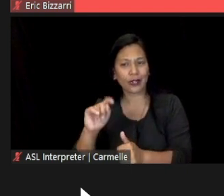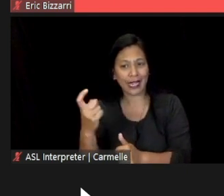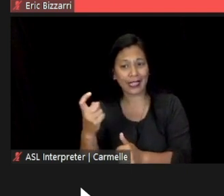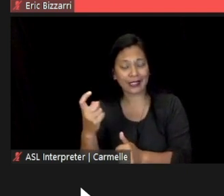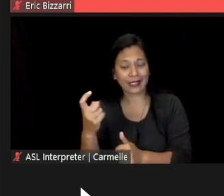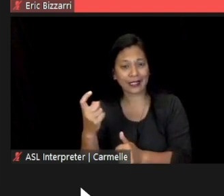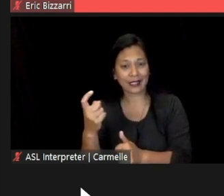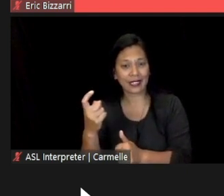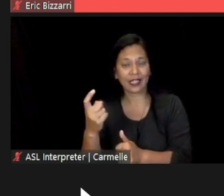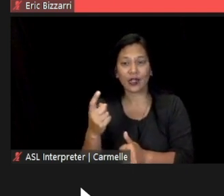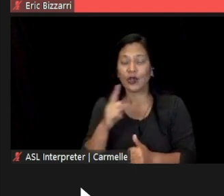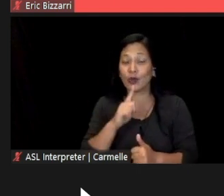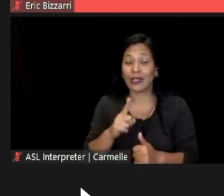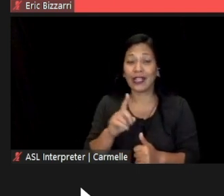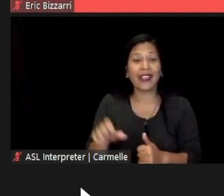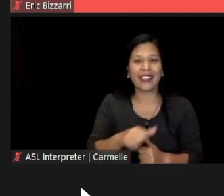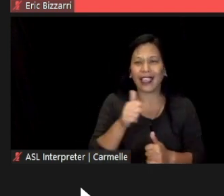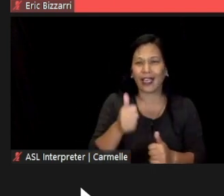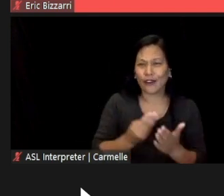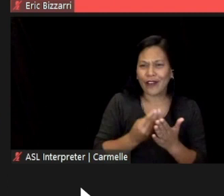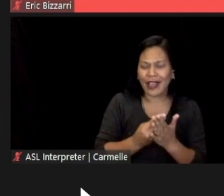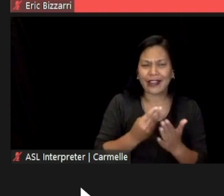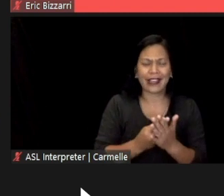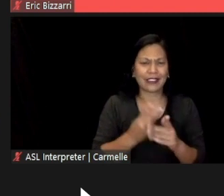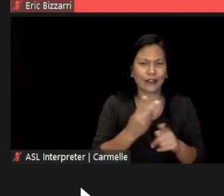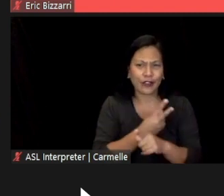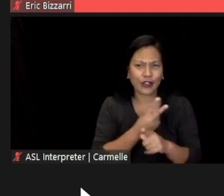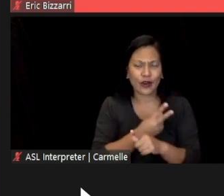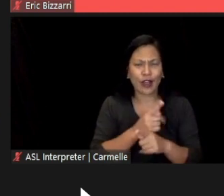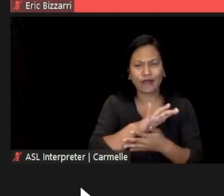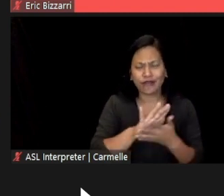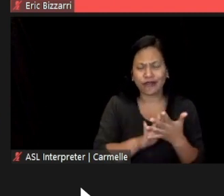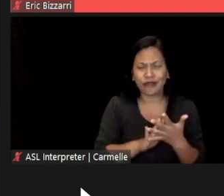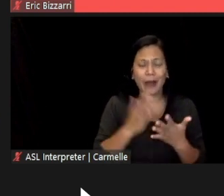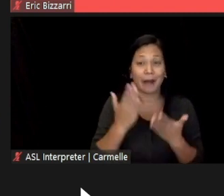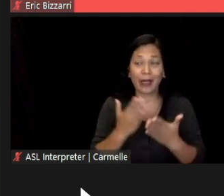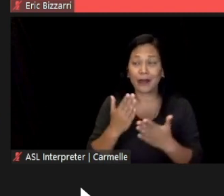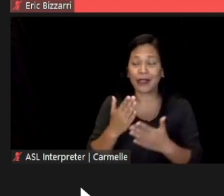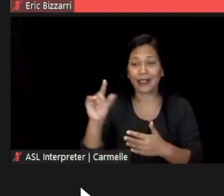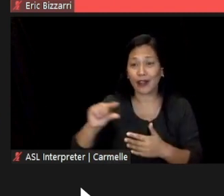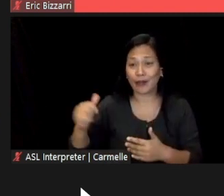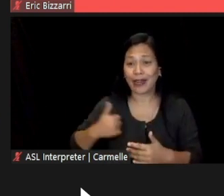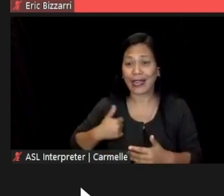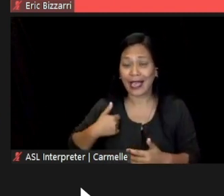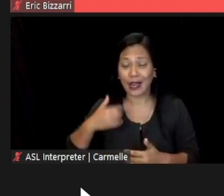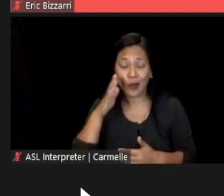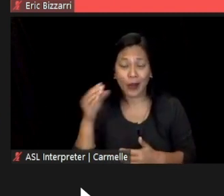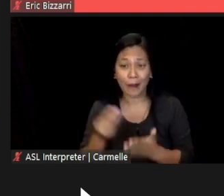So all of this other financing and incentives and initiatives that you may get back from the Government of Canada or a